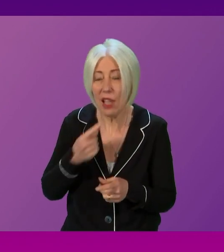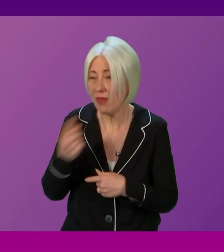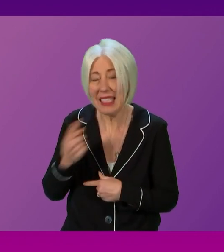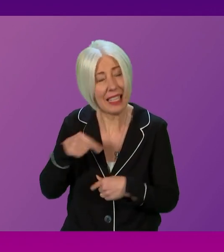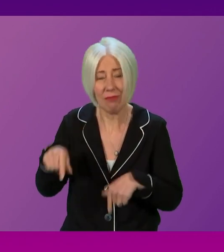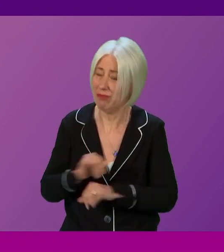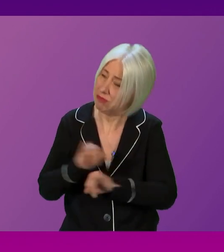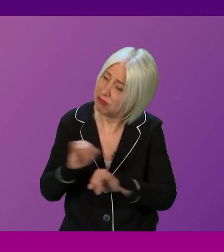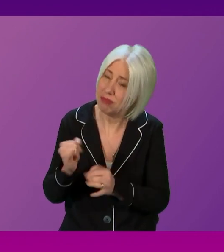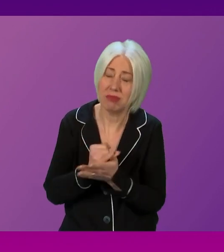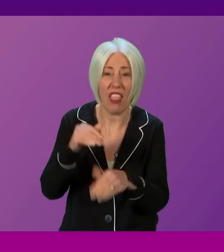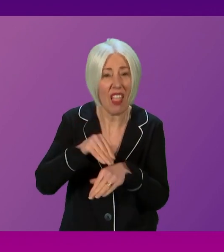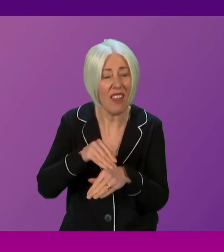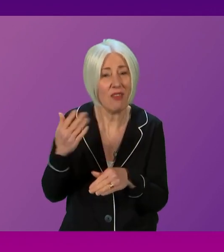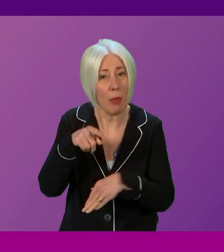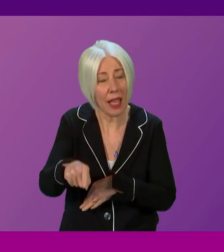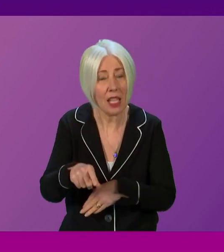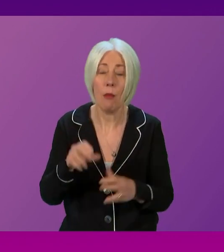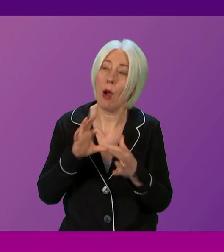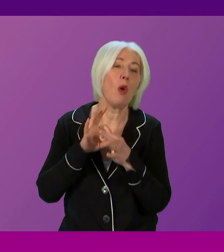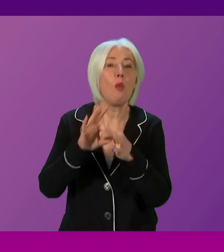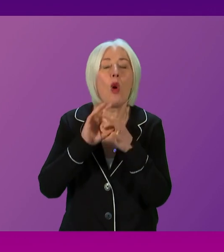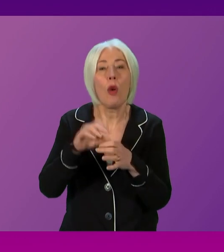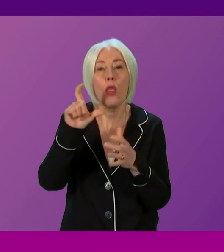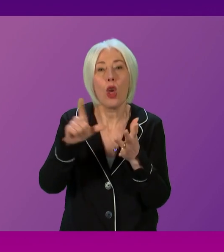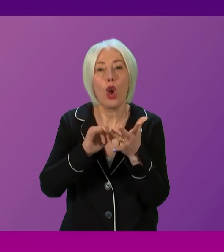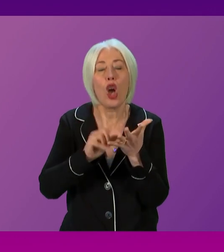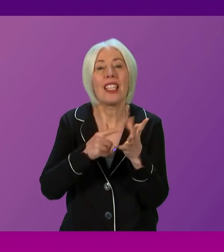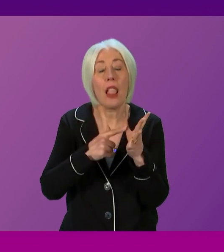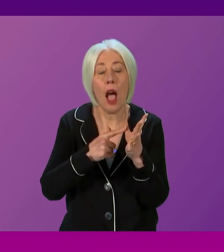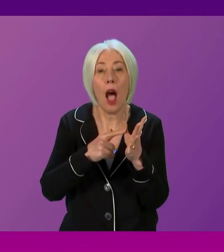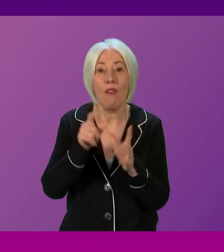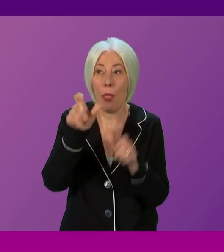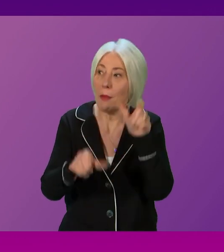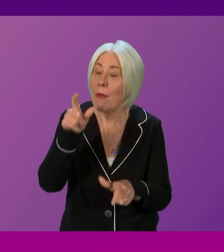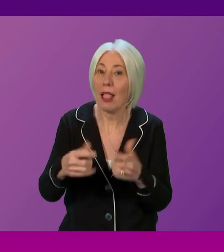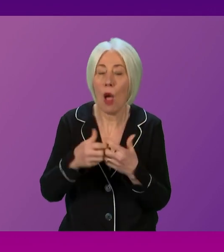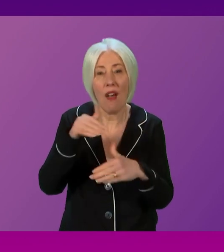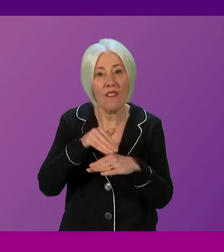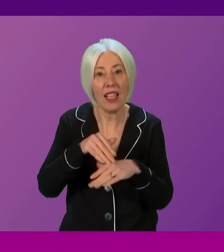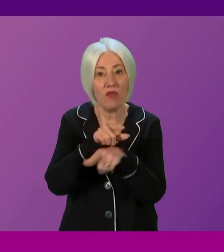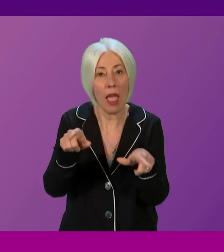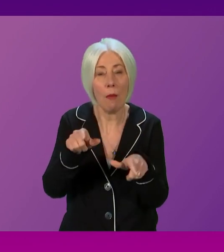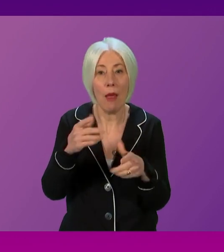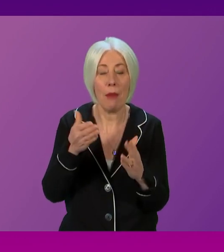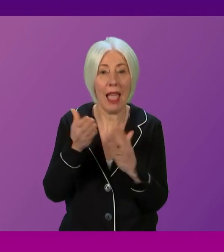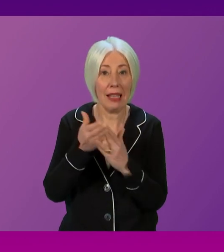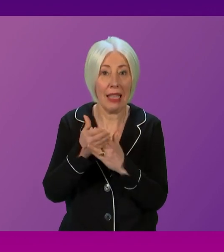with the Convention of Scottish Local Authorities to improve access to support and services for people who are subject to those policies, as far as is possible within devolved powers.